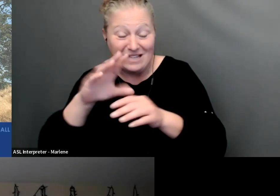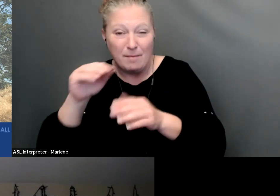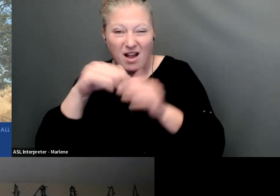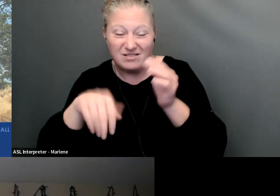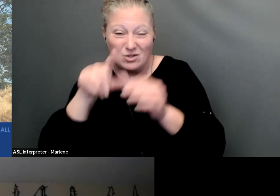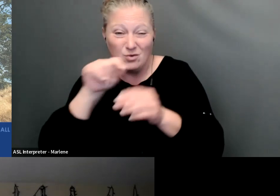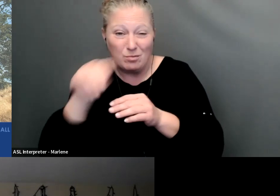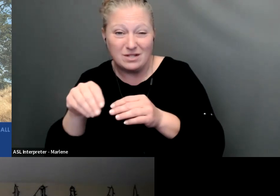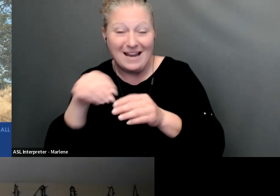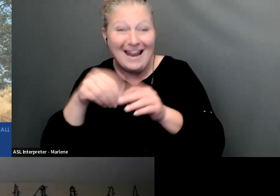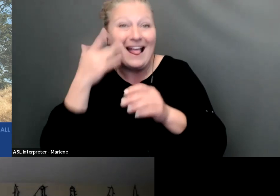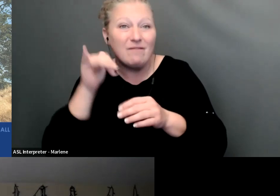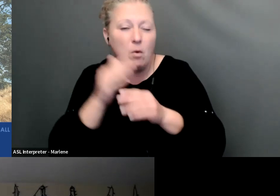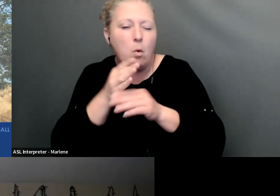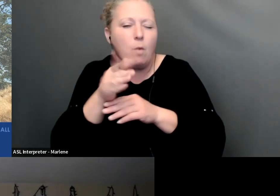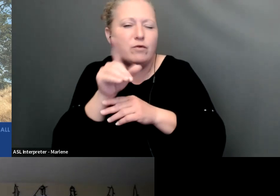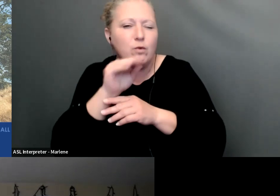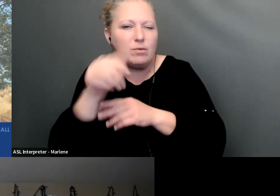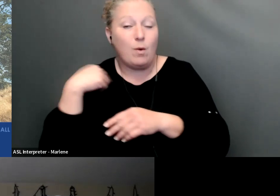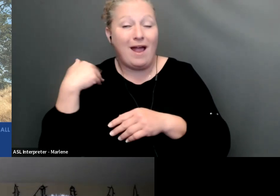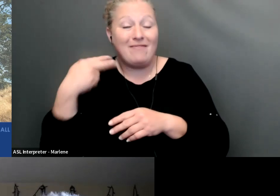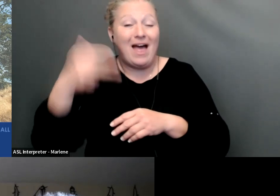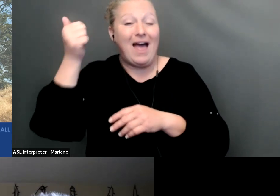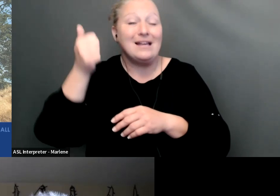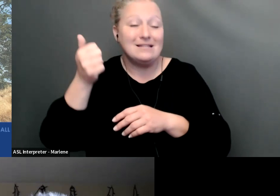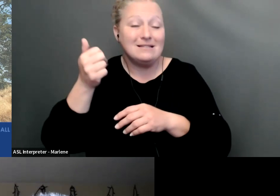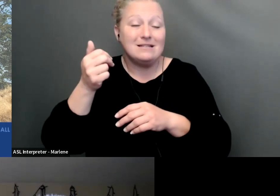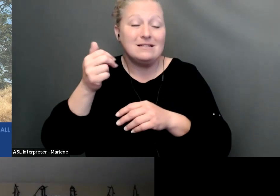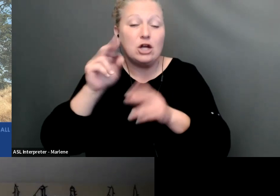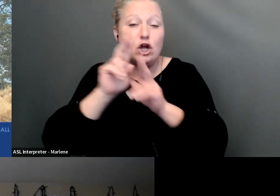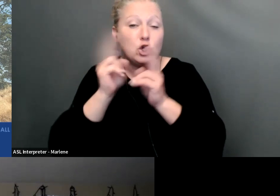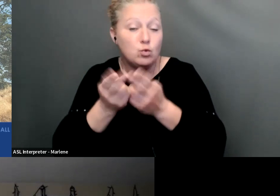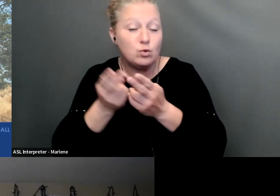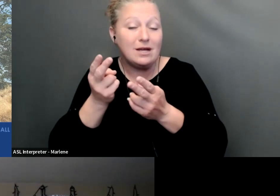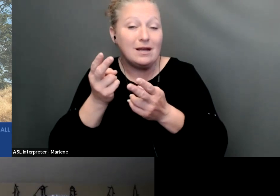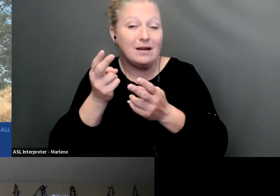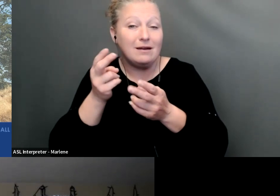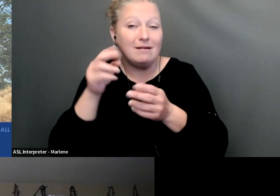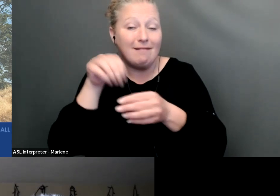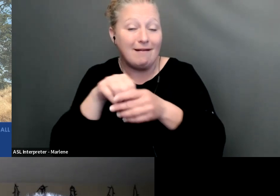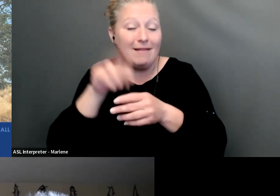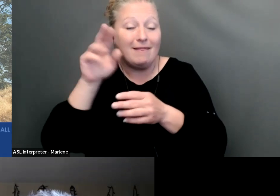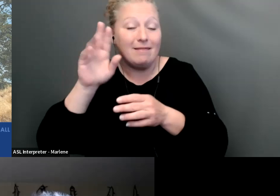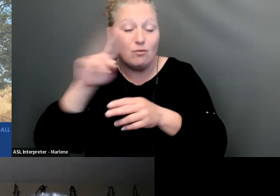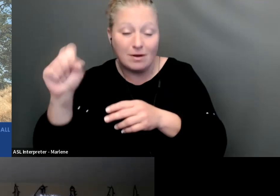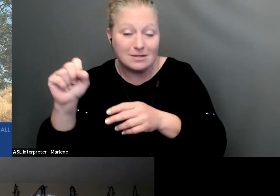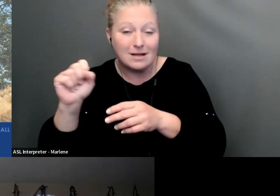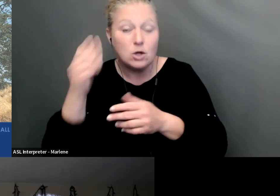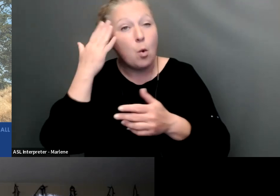a little over 20%. I believe we have the highest Union density in the nation. And why that matters